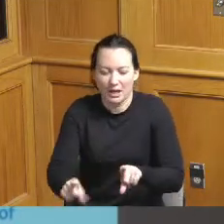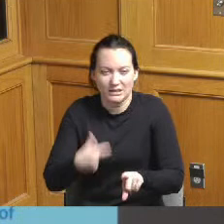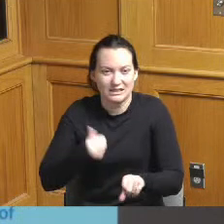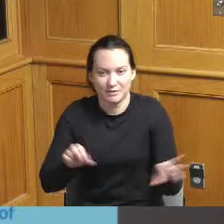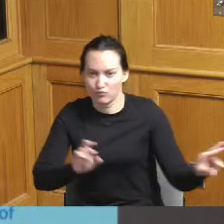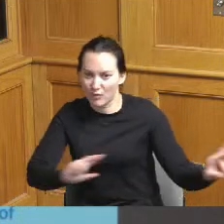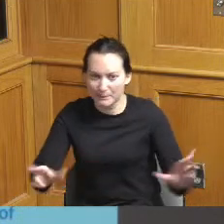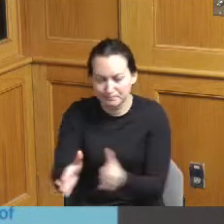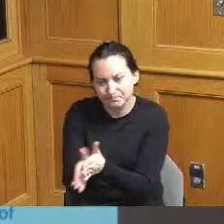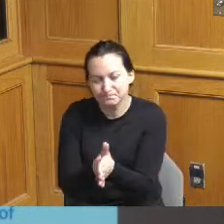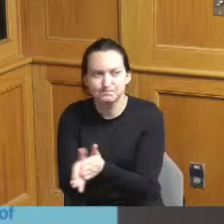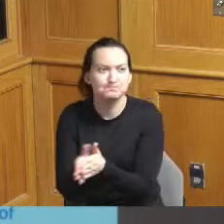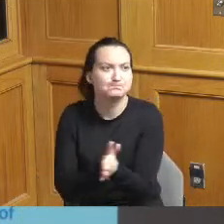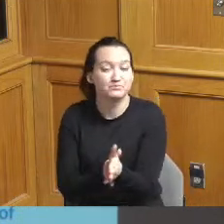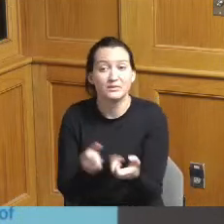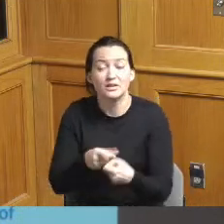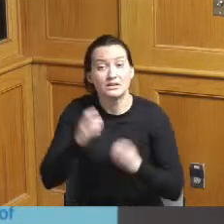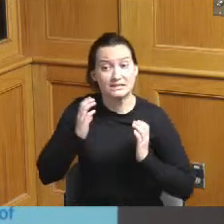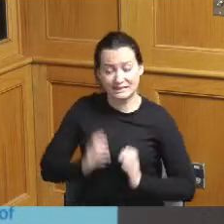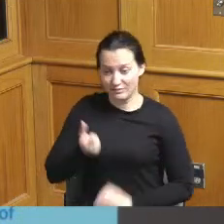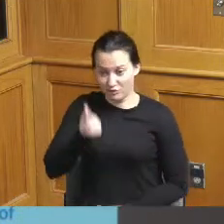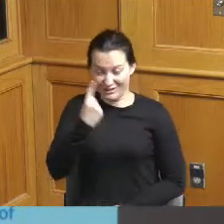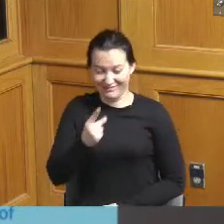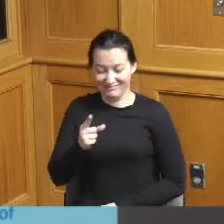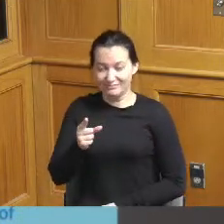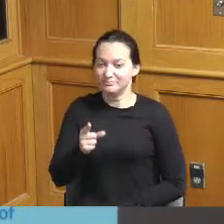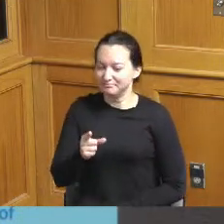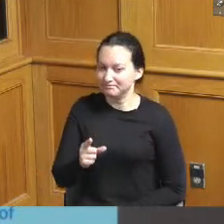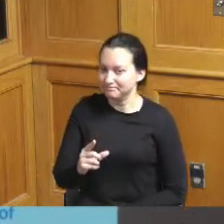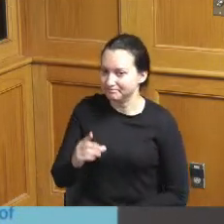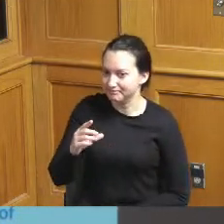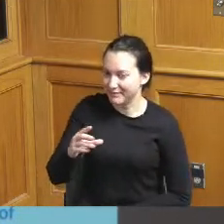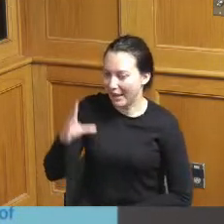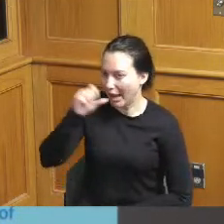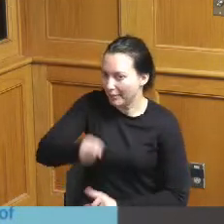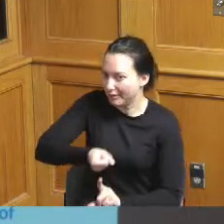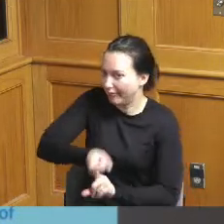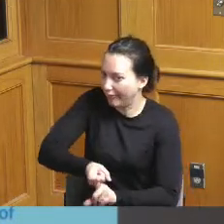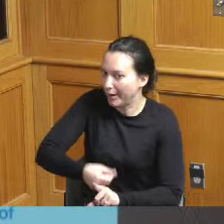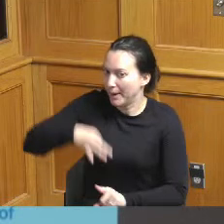ready to make sure that citizens understand what the implications are when those benefits change